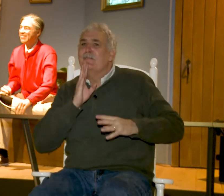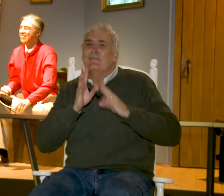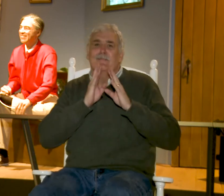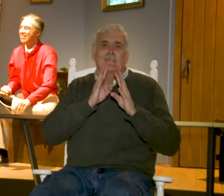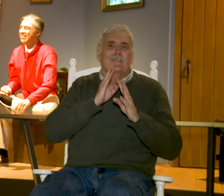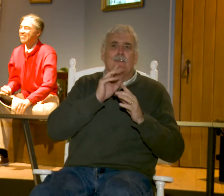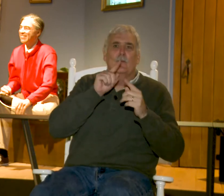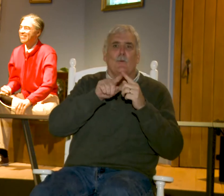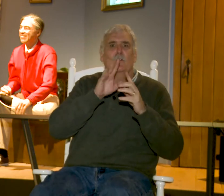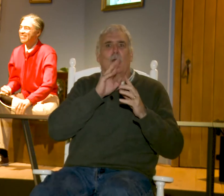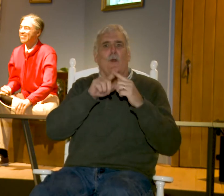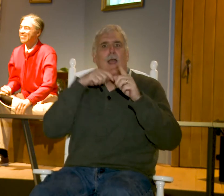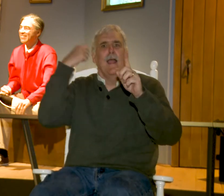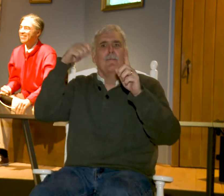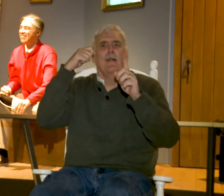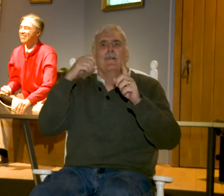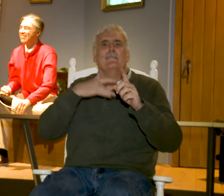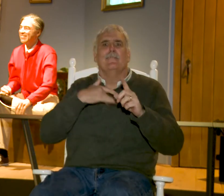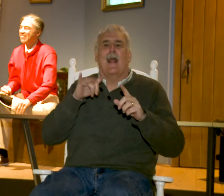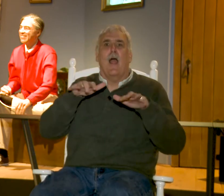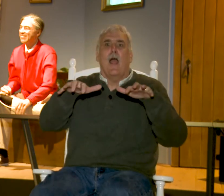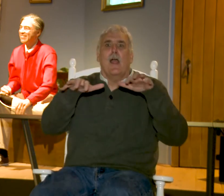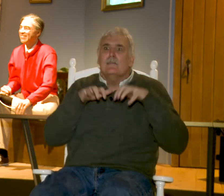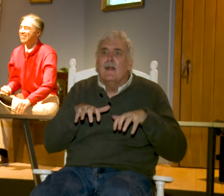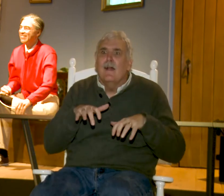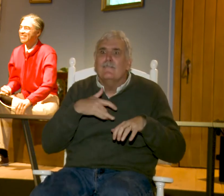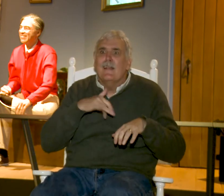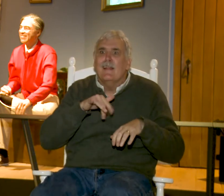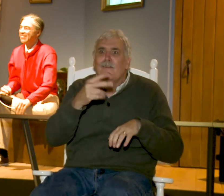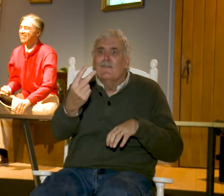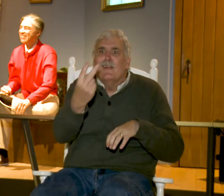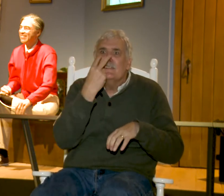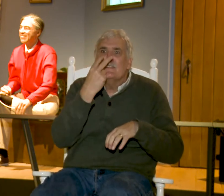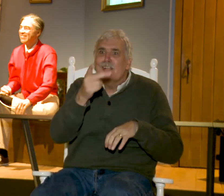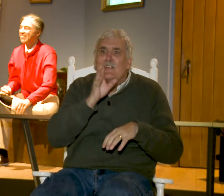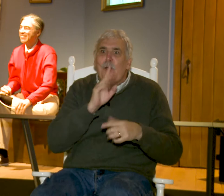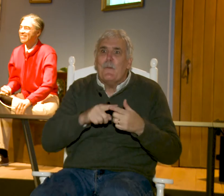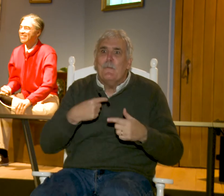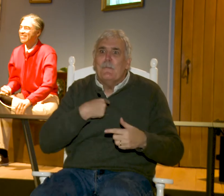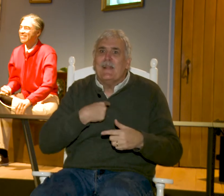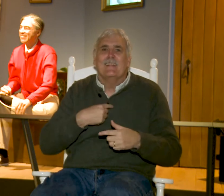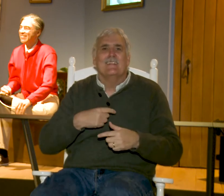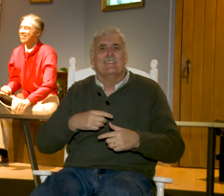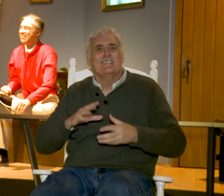to begin talking to the camera. His audience feels like, "He is looking and speaking directly to me!"